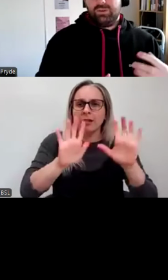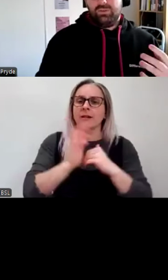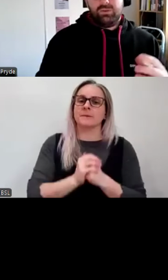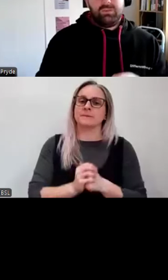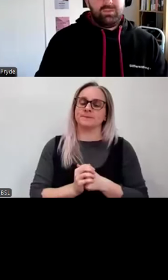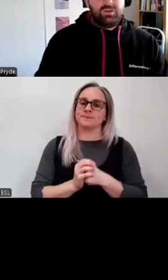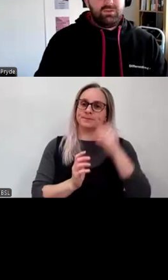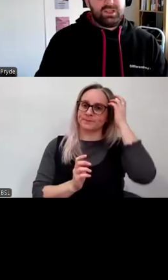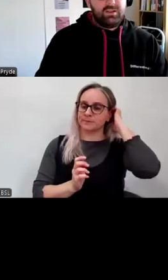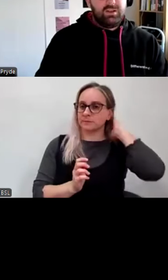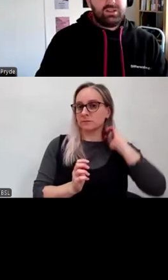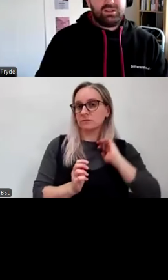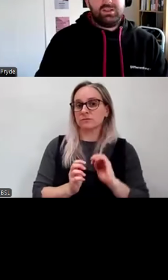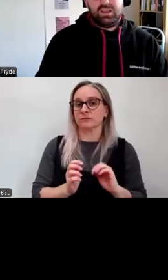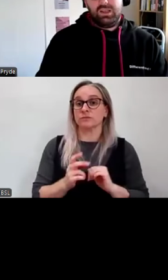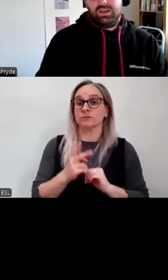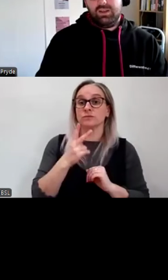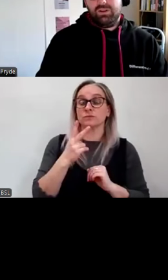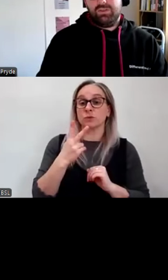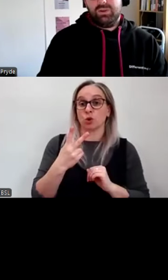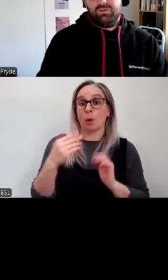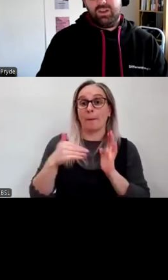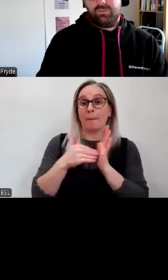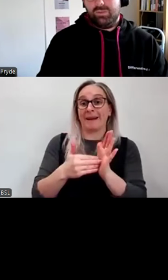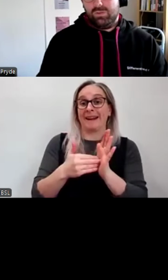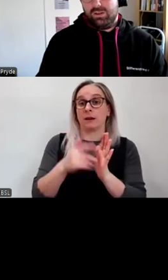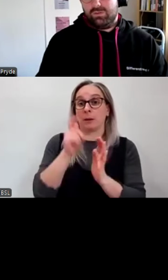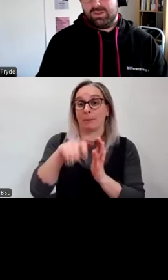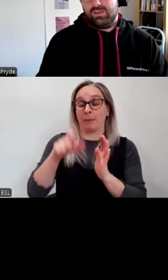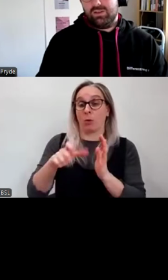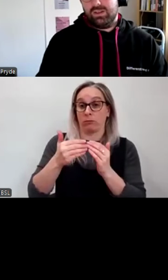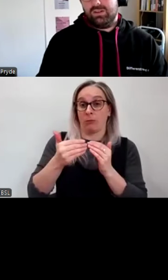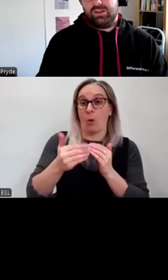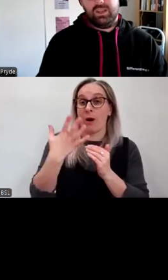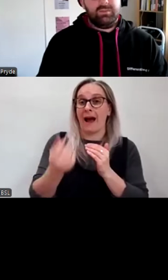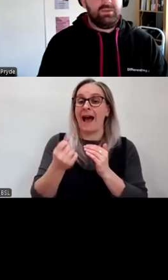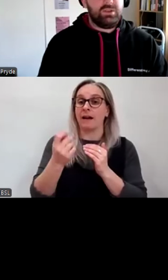Over 2 million people live with sight loss. Roughly 1 in 5 people will live with sight loss in their lifetime.